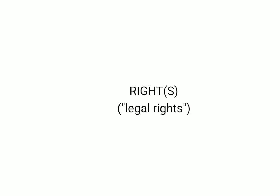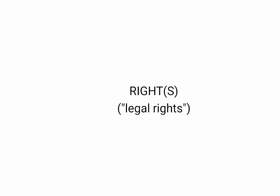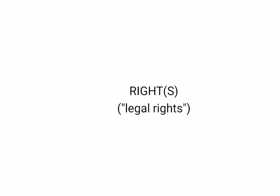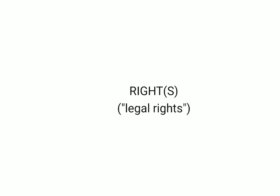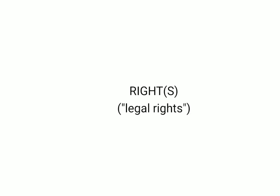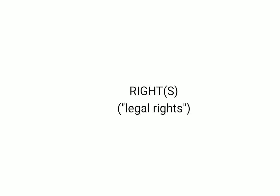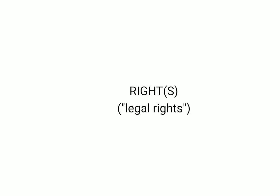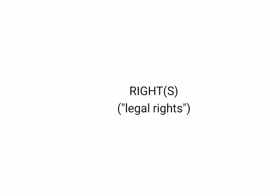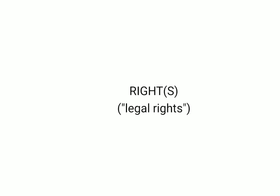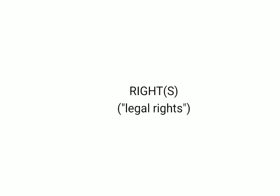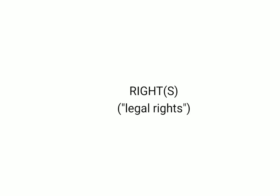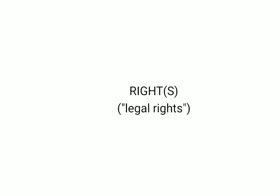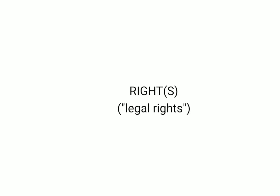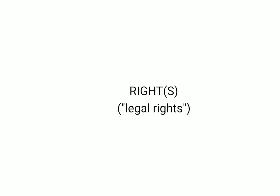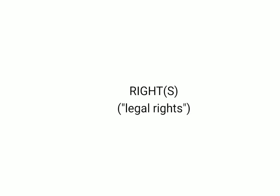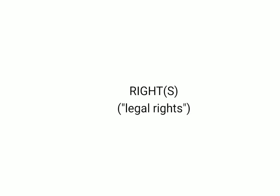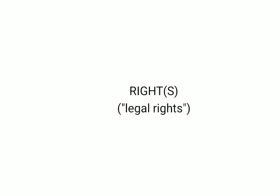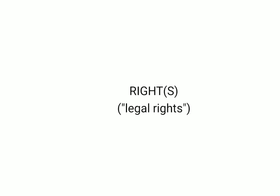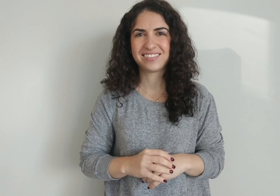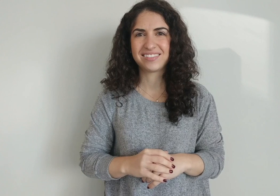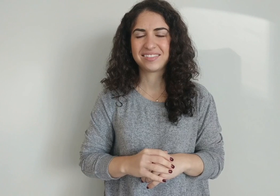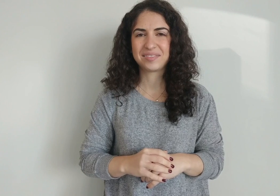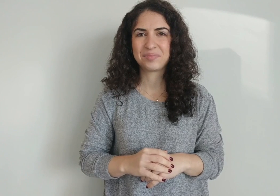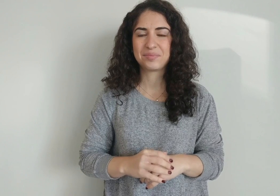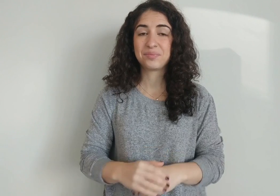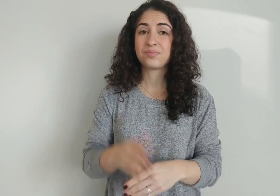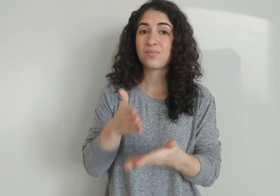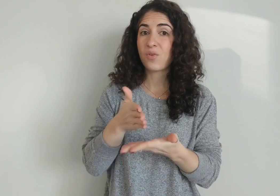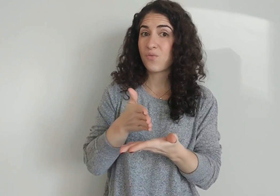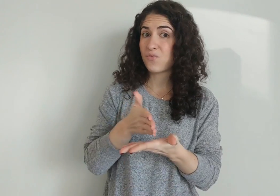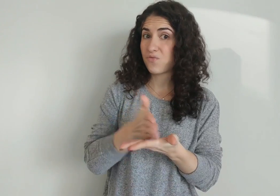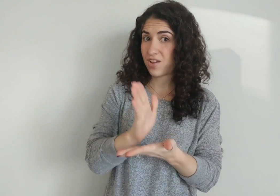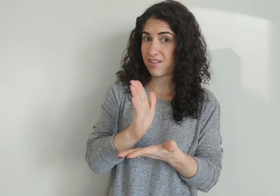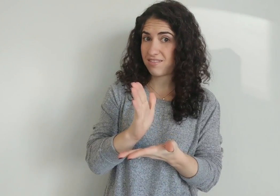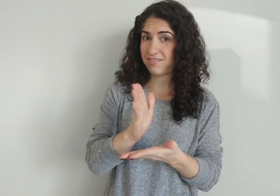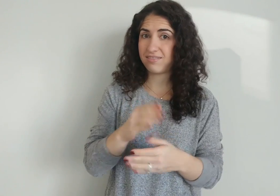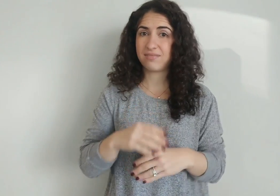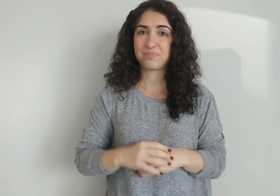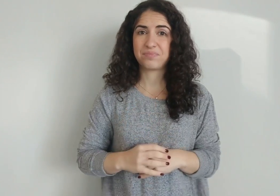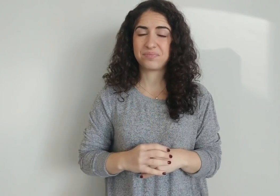RIGHT meaning legal "rights" RIGHT.